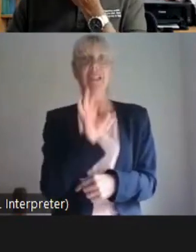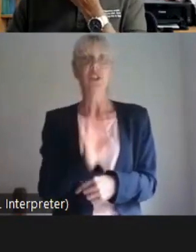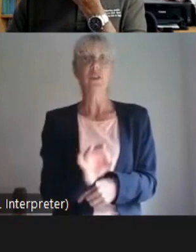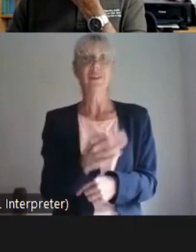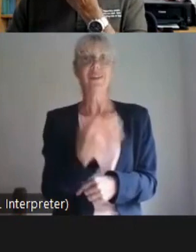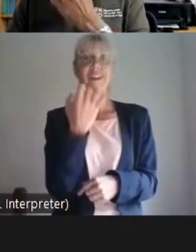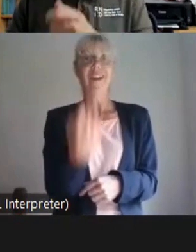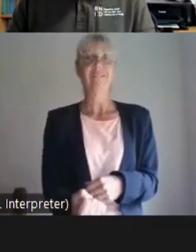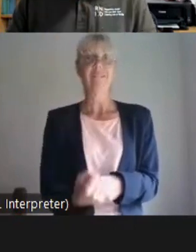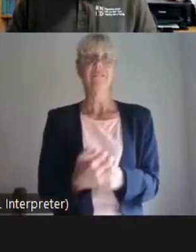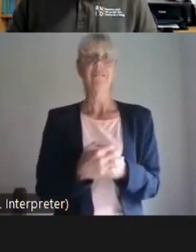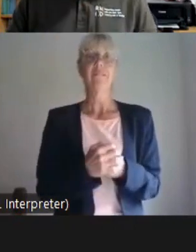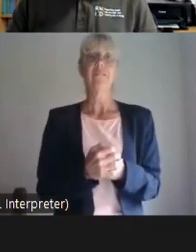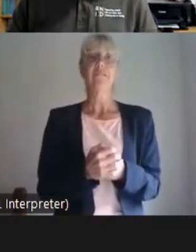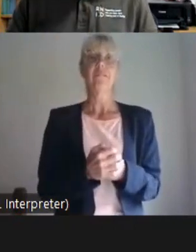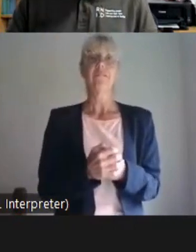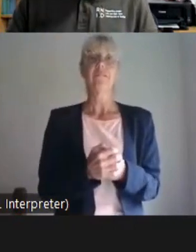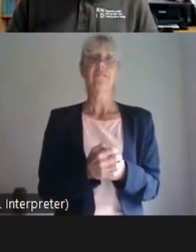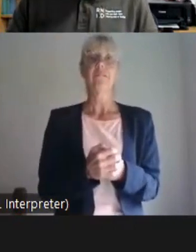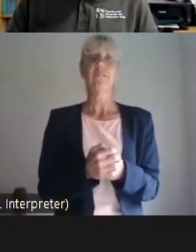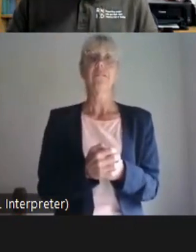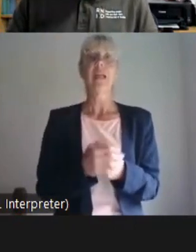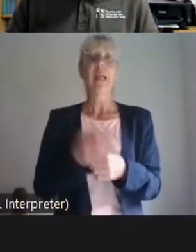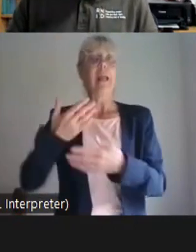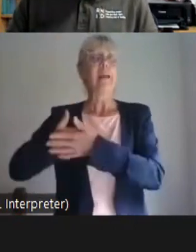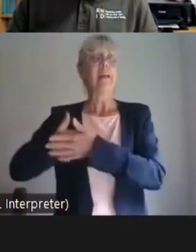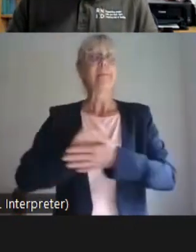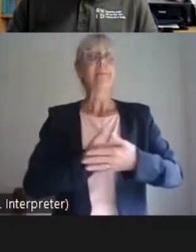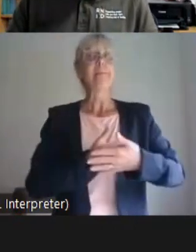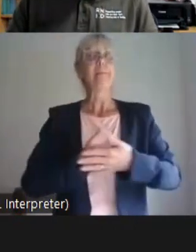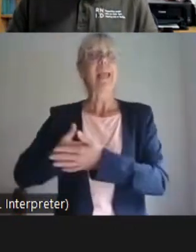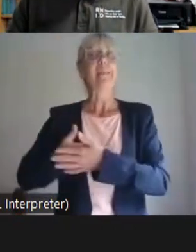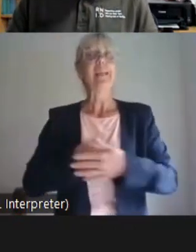um how many babies with a cleft lip palate are affected by hearing loss